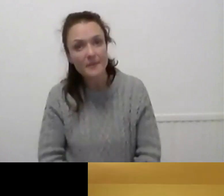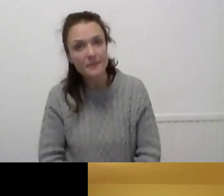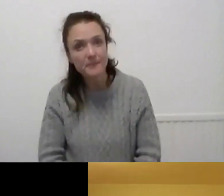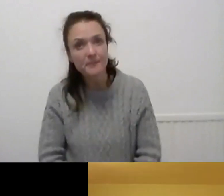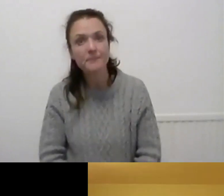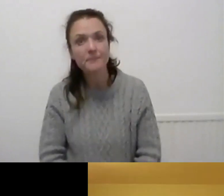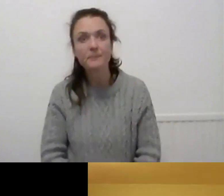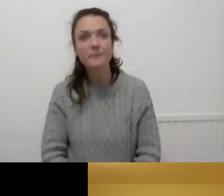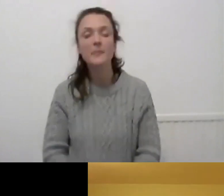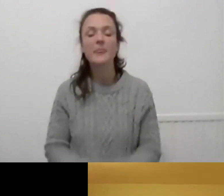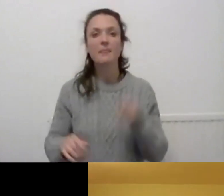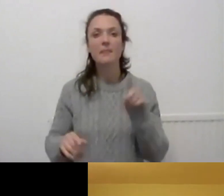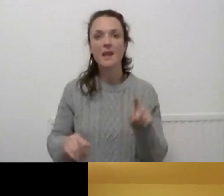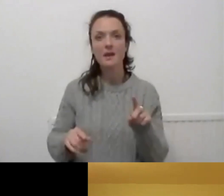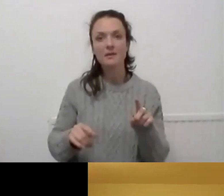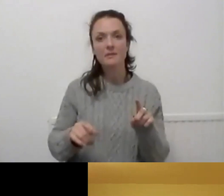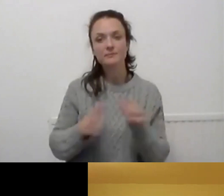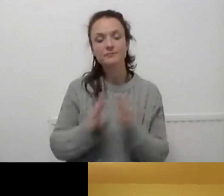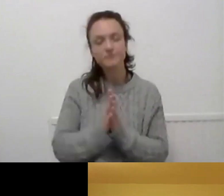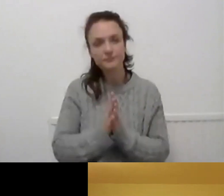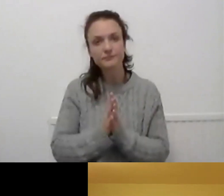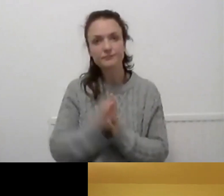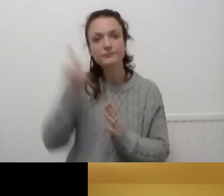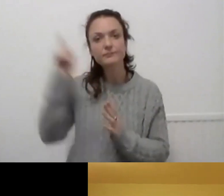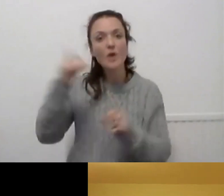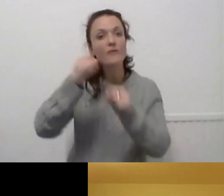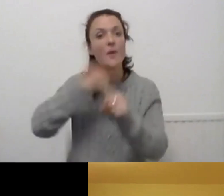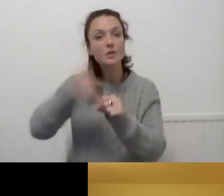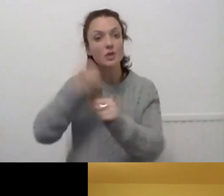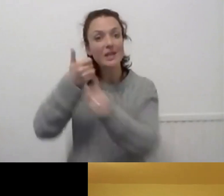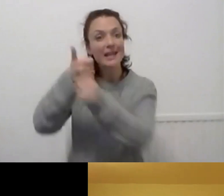So when vaccine companies when pharmaceutical companies make big mistakes, they face big